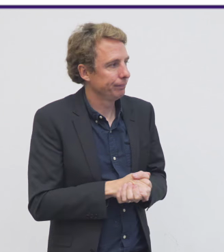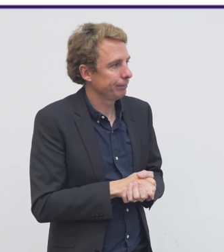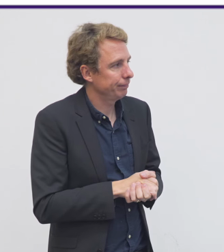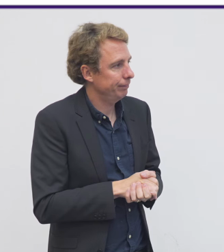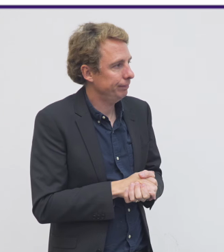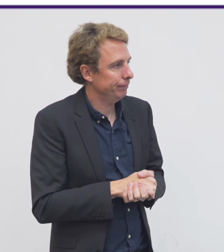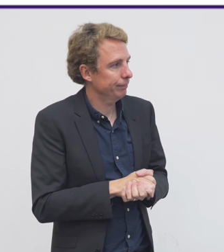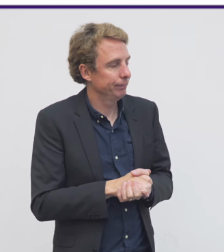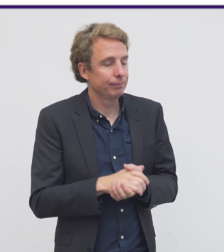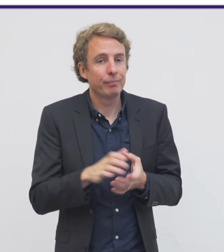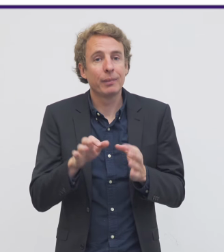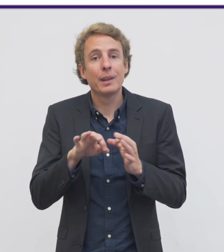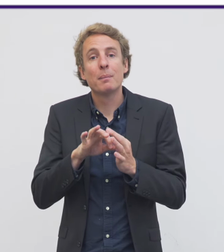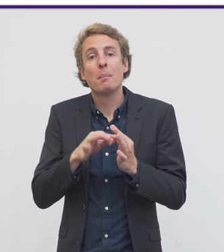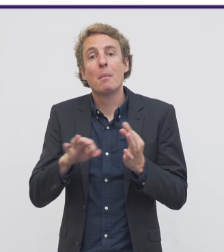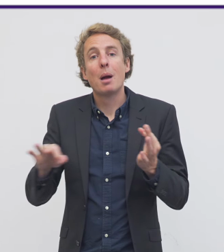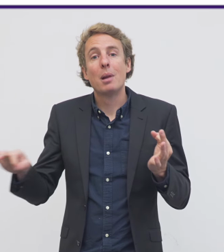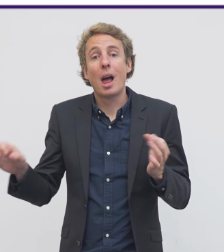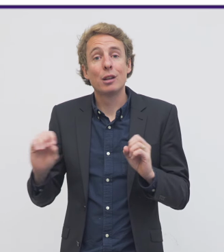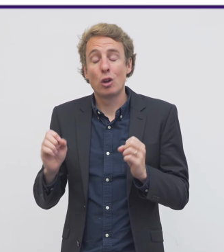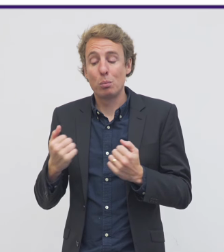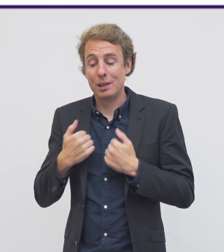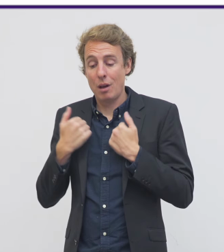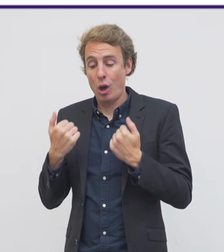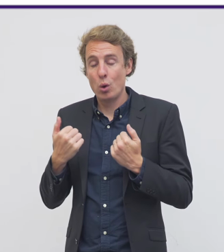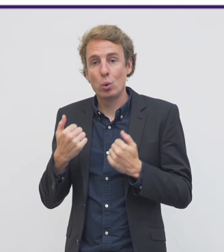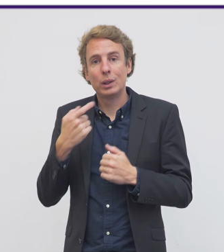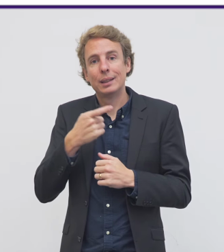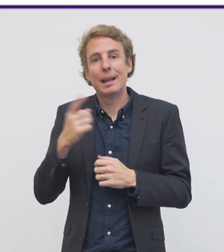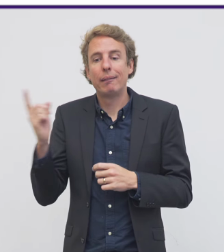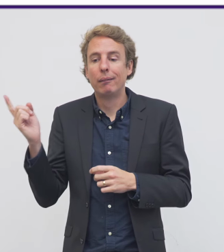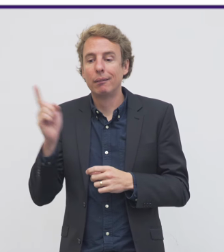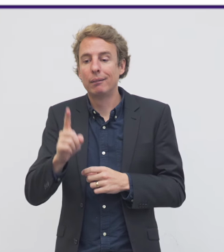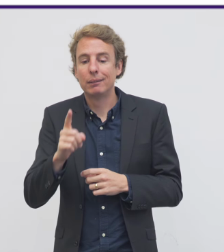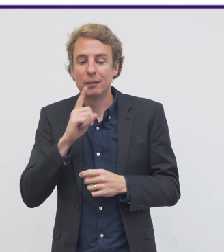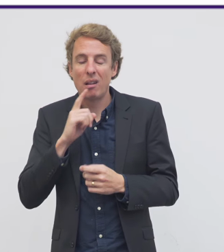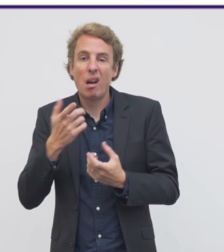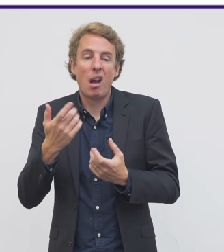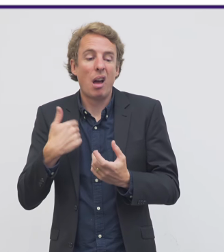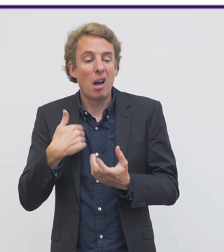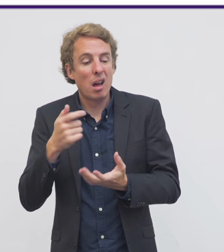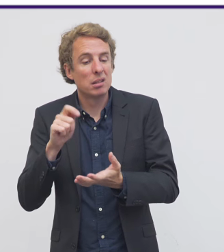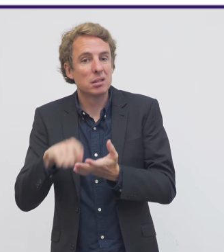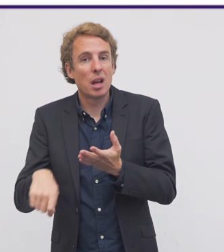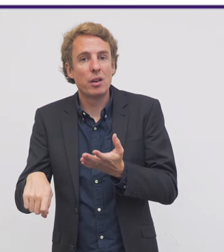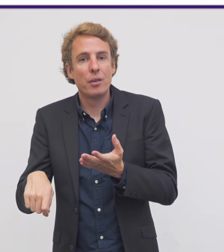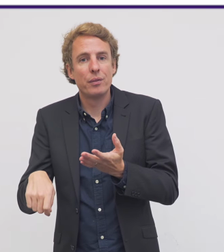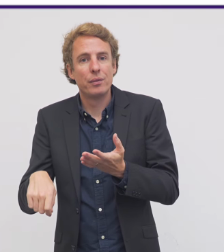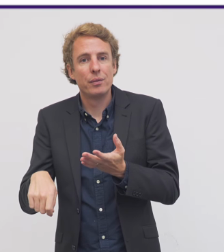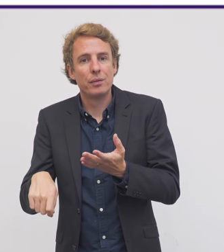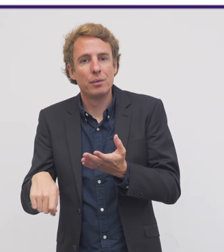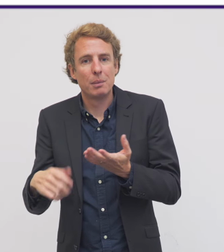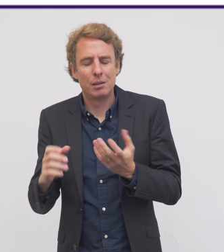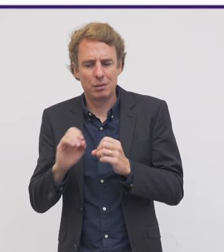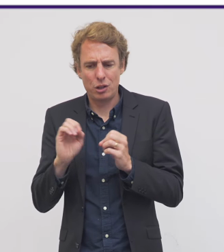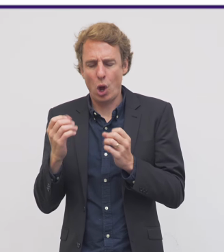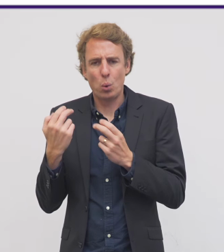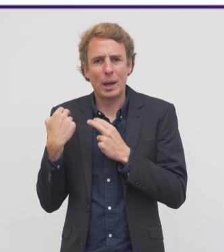He shows up eventually to sign off because someone has to. You have ceremony, you don't have accountability.